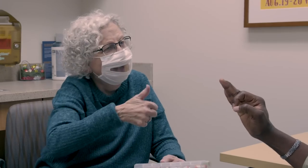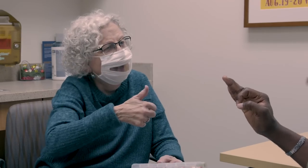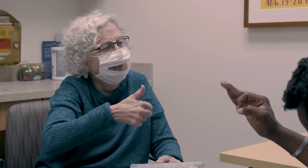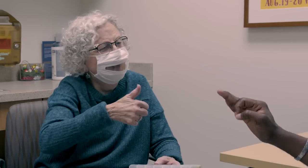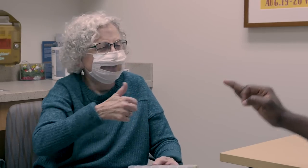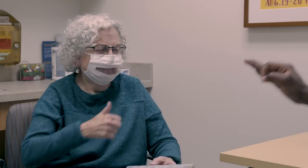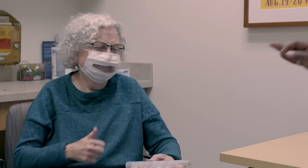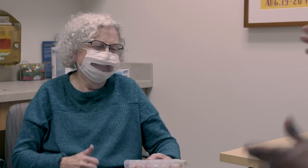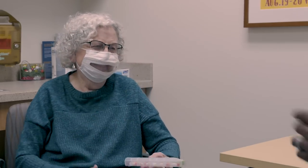We did it!